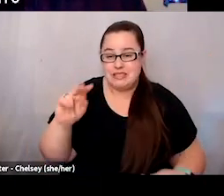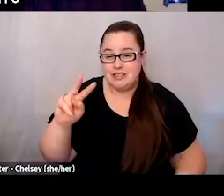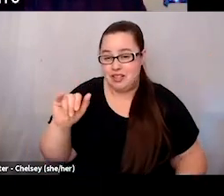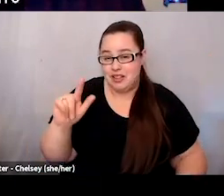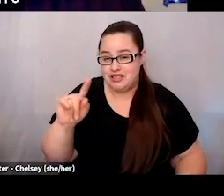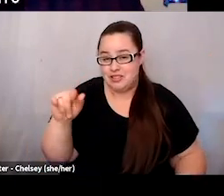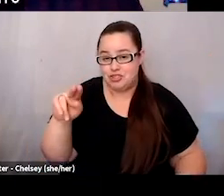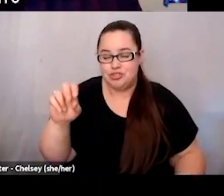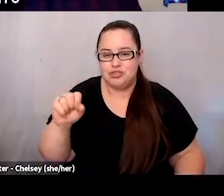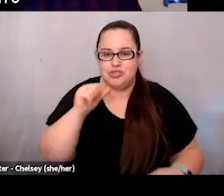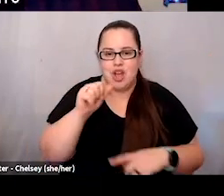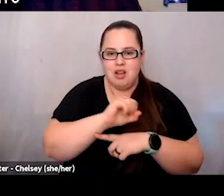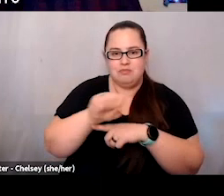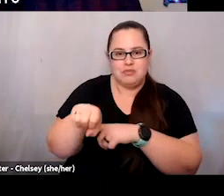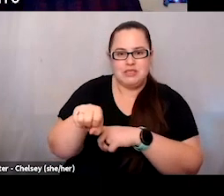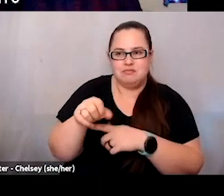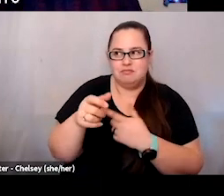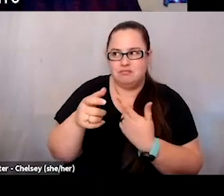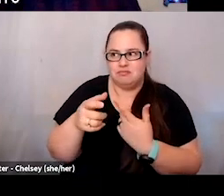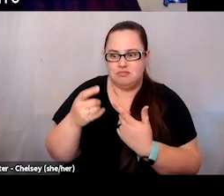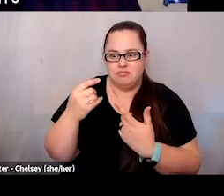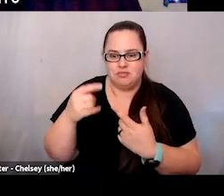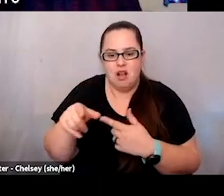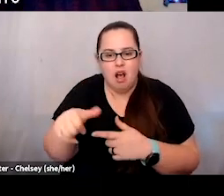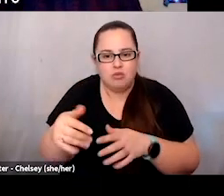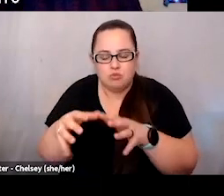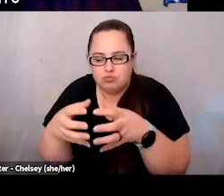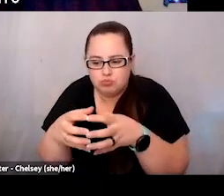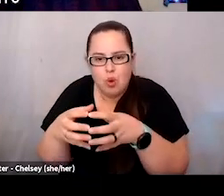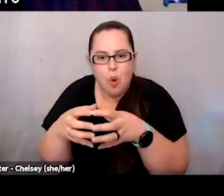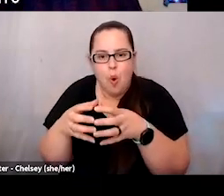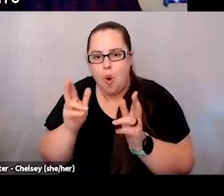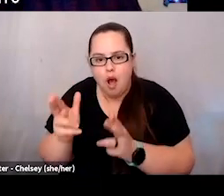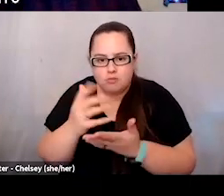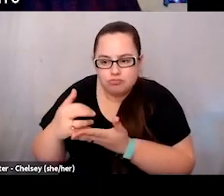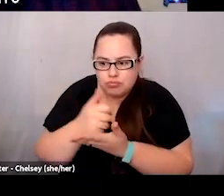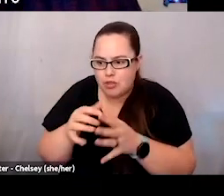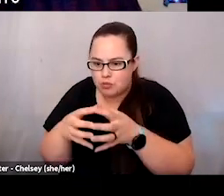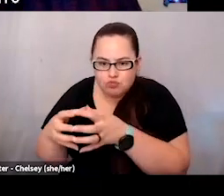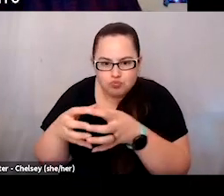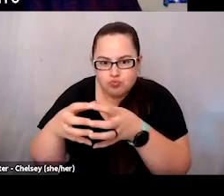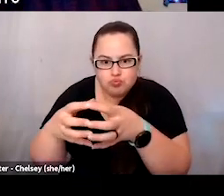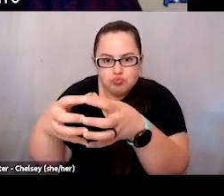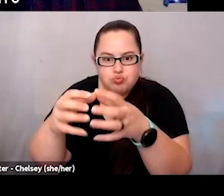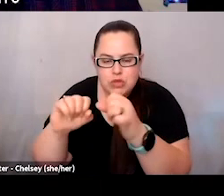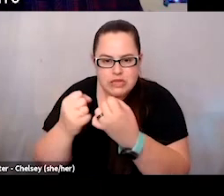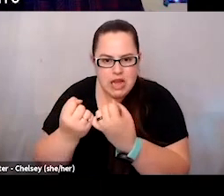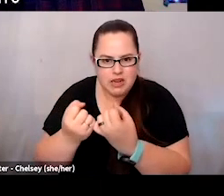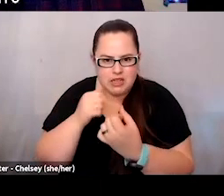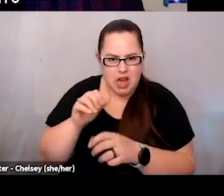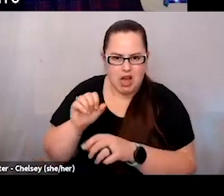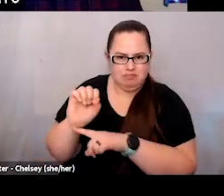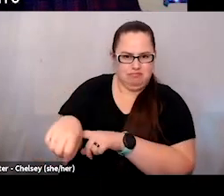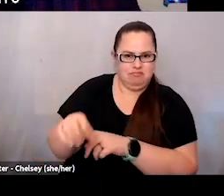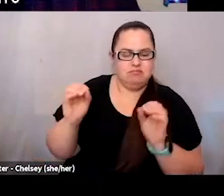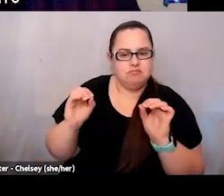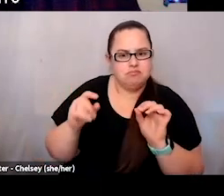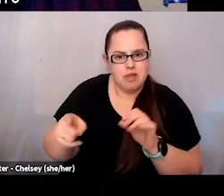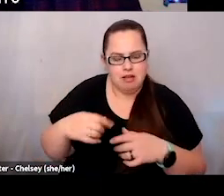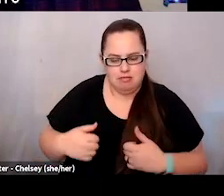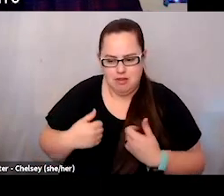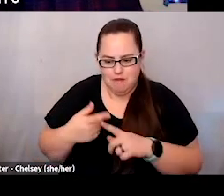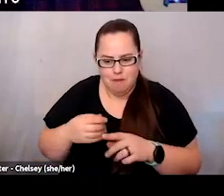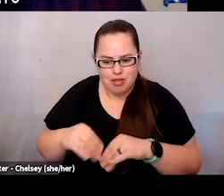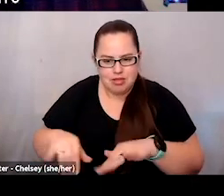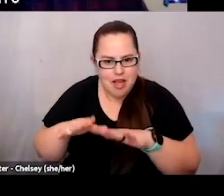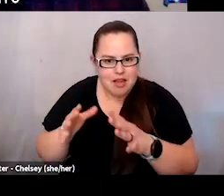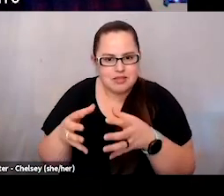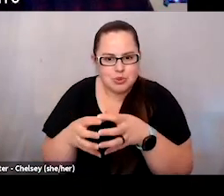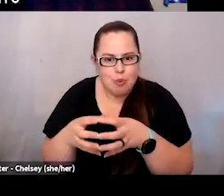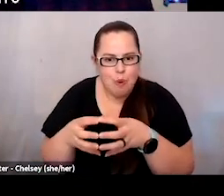say, a smaller hunter gatherer society that was living off the land in really small, not